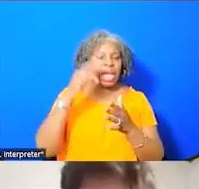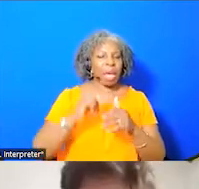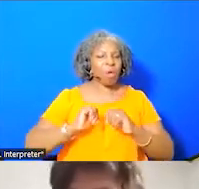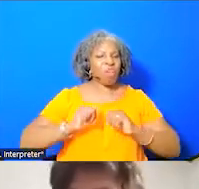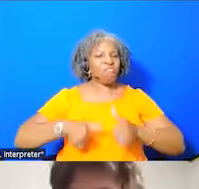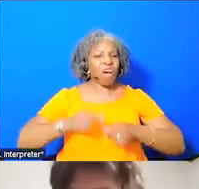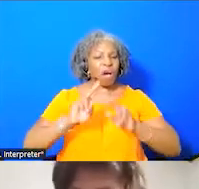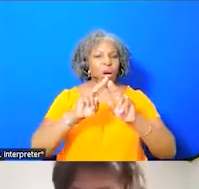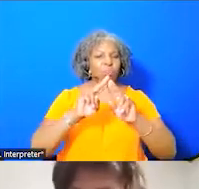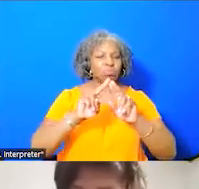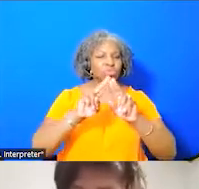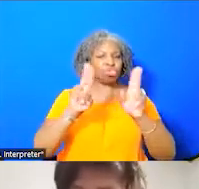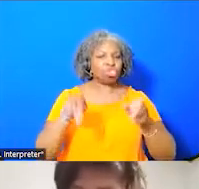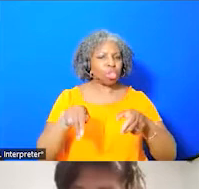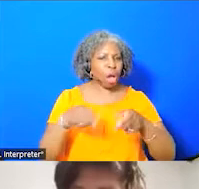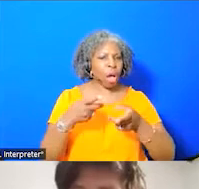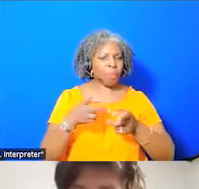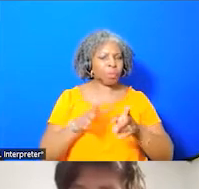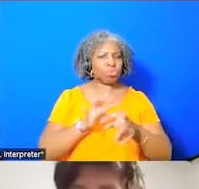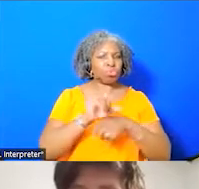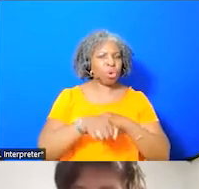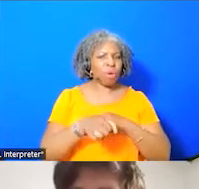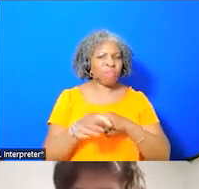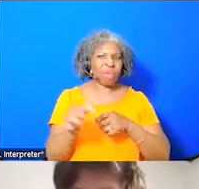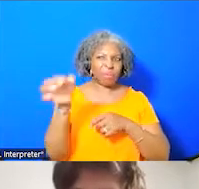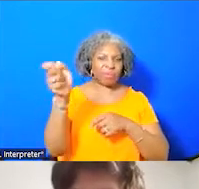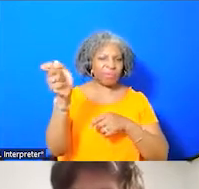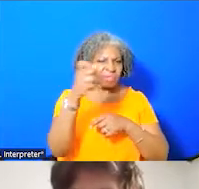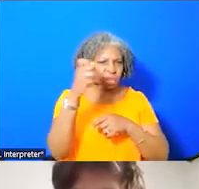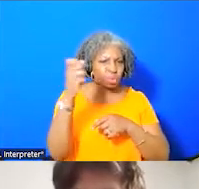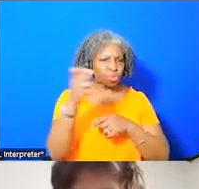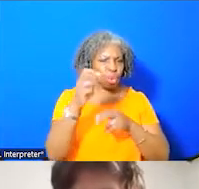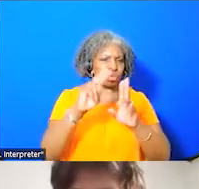where we took over a Victorian shop, and then had different growth systems within